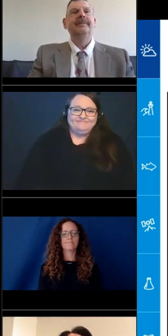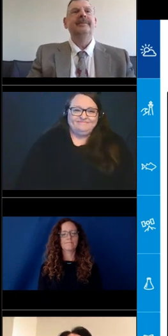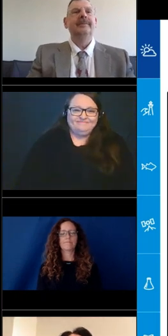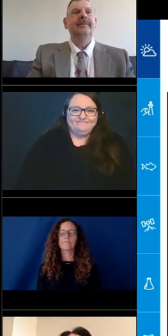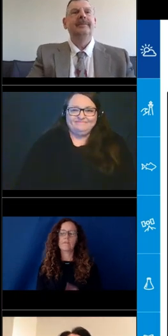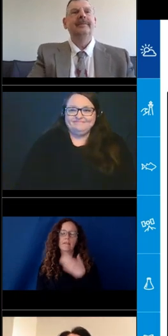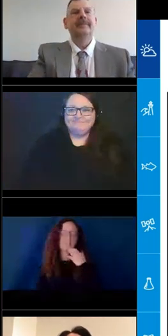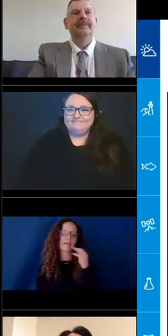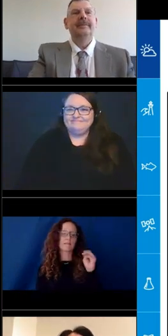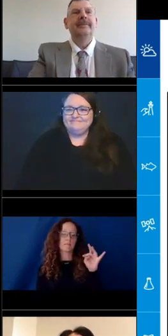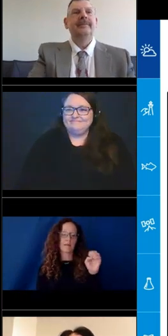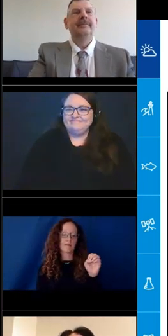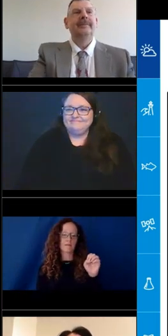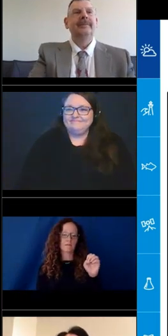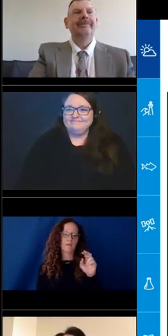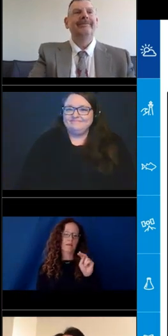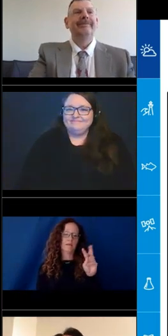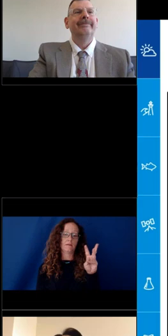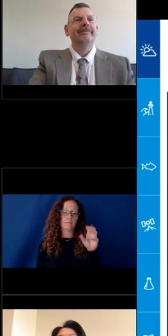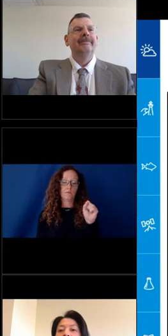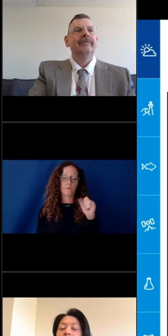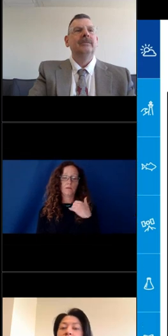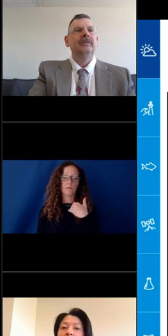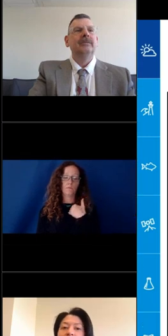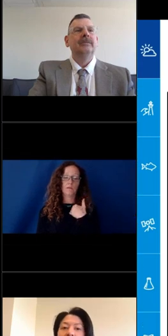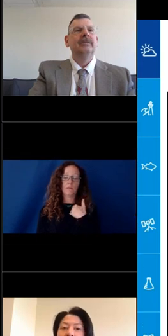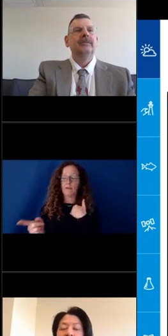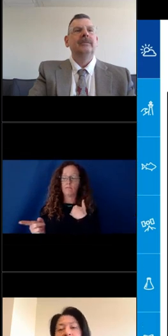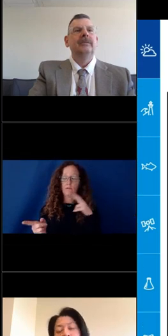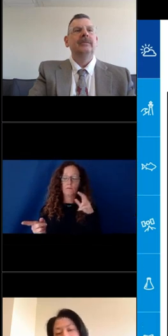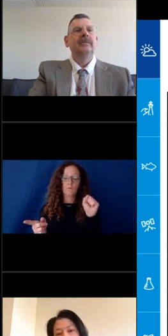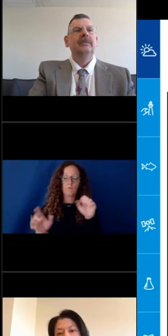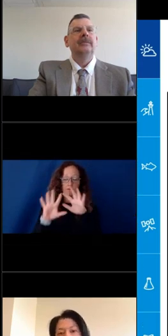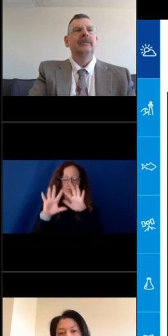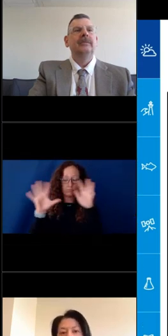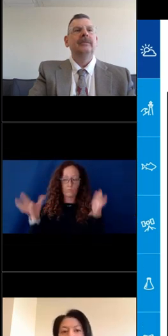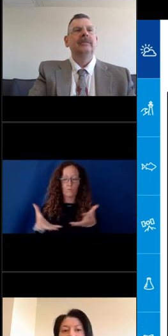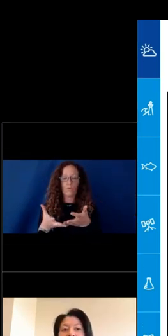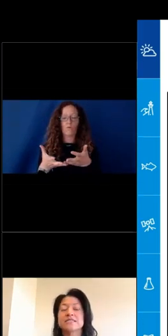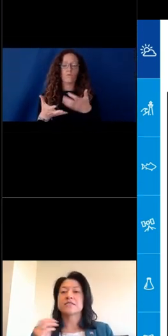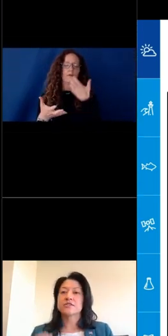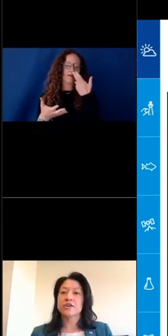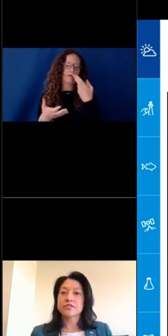Service has a CONUS Viewer for HeatRisk on the Weather Prediction Center webpage. This is an